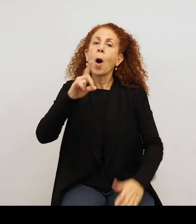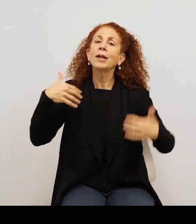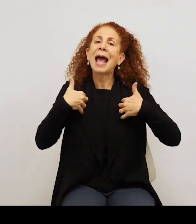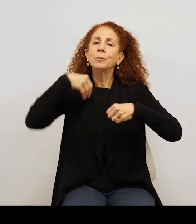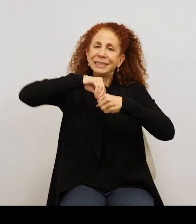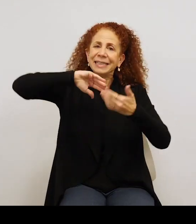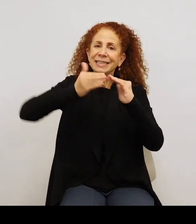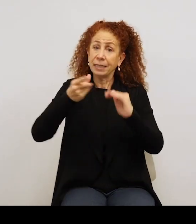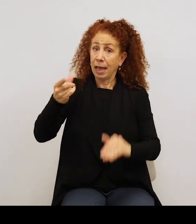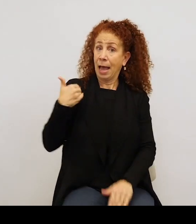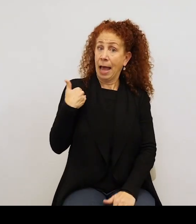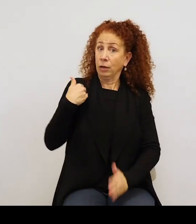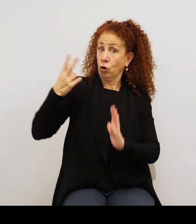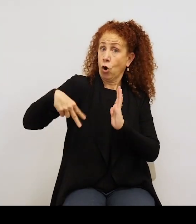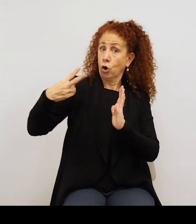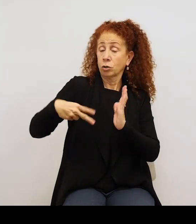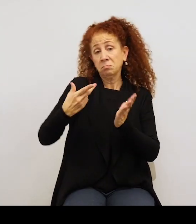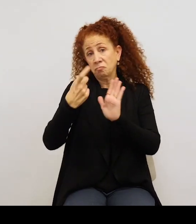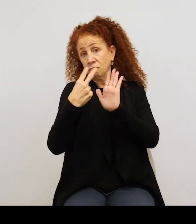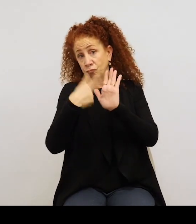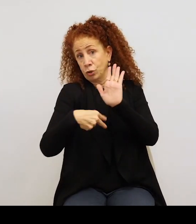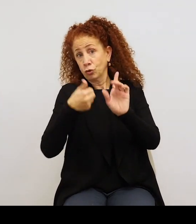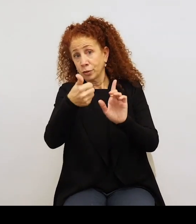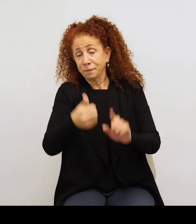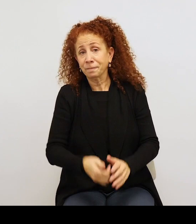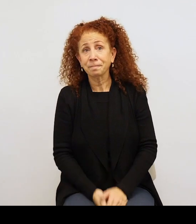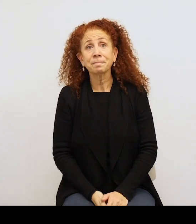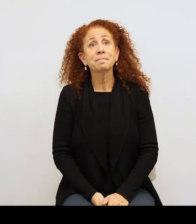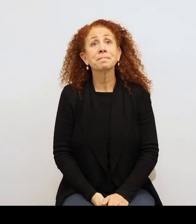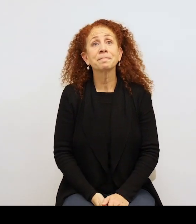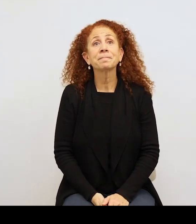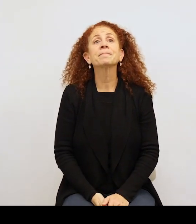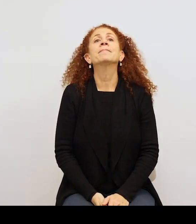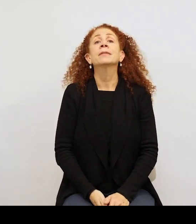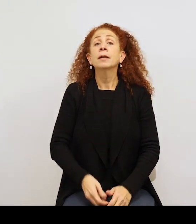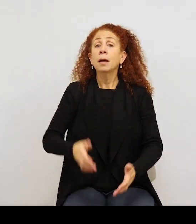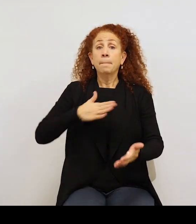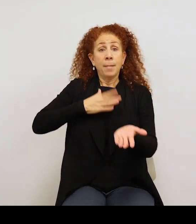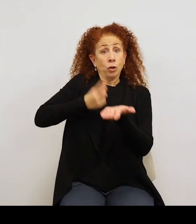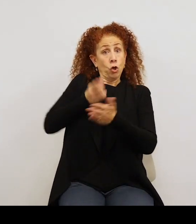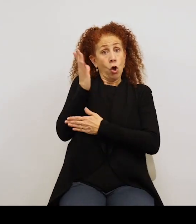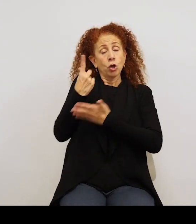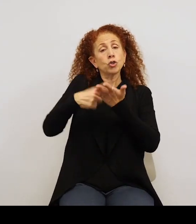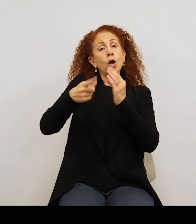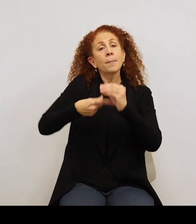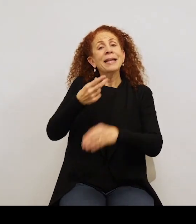so you might check that out. This talk will offer some historical and contemporary